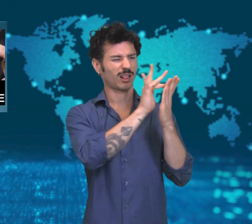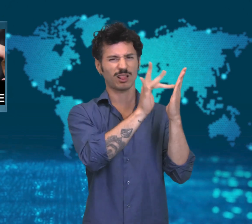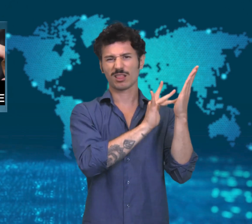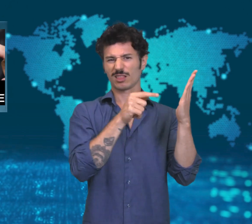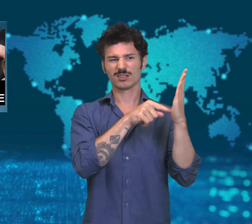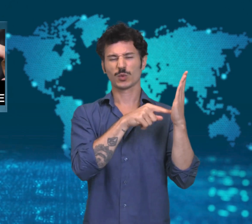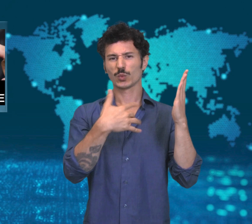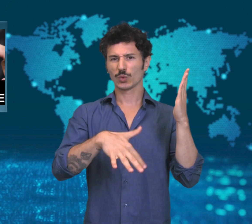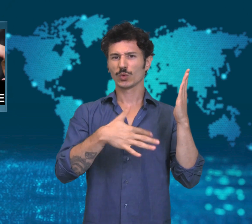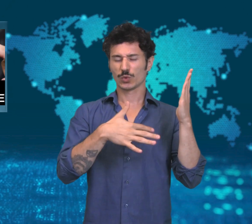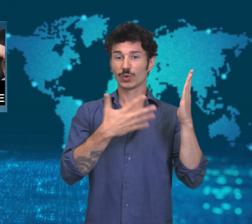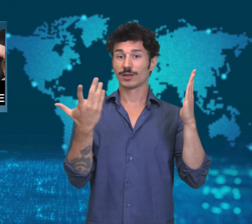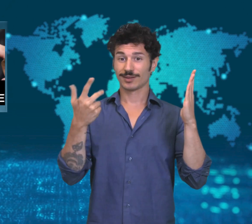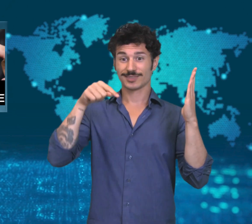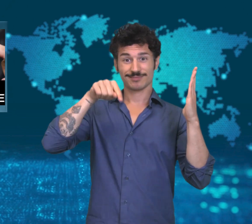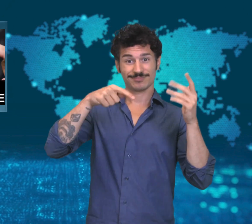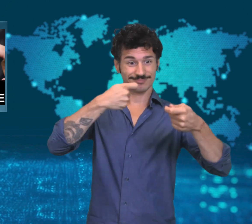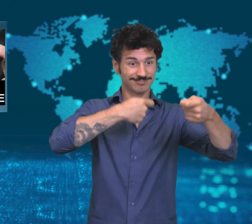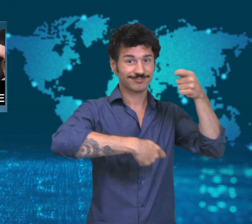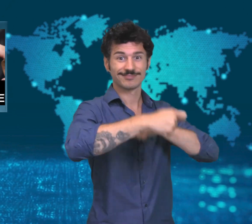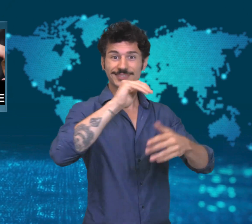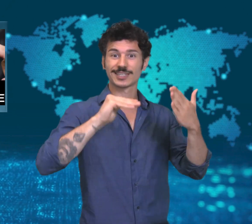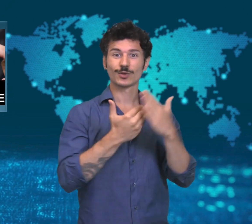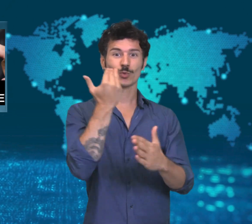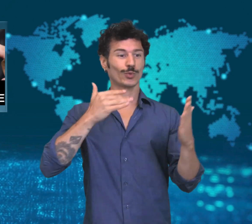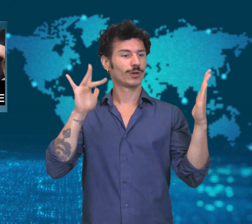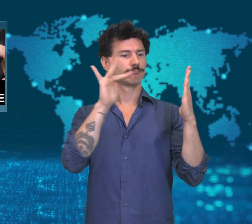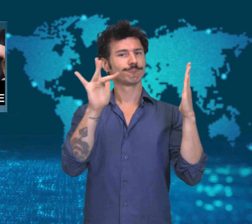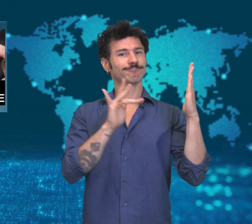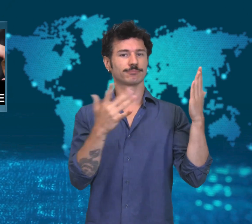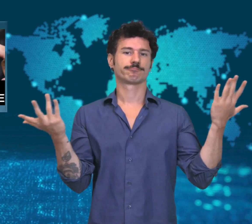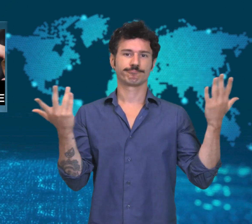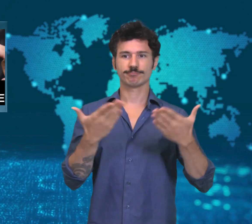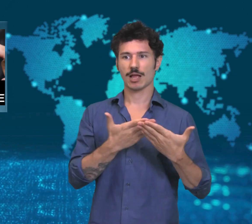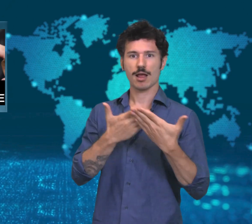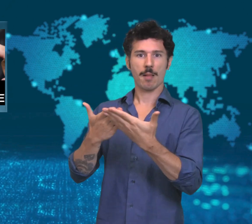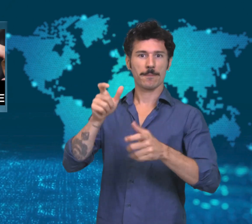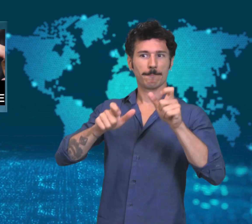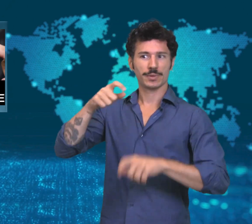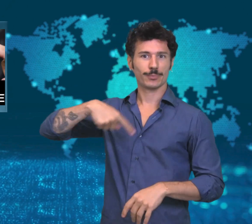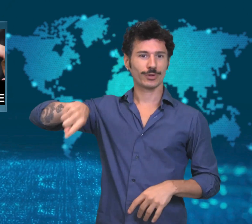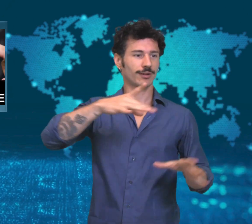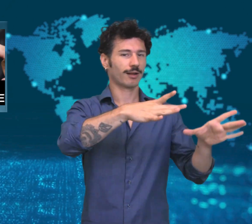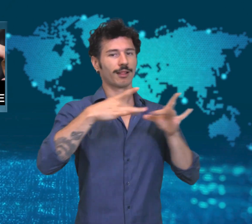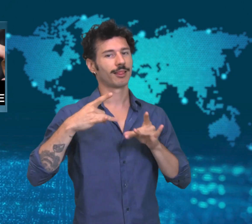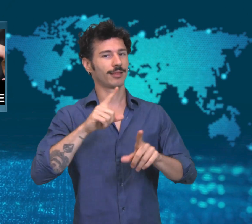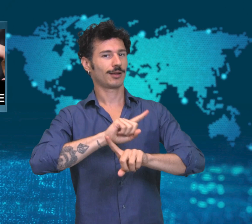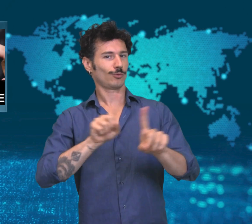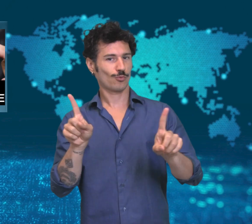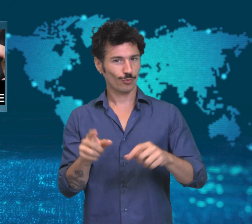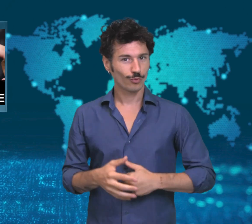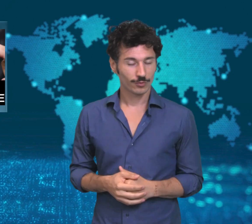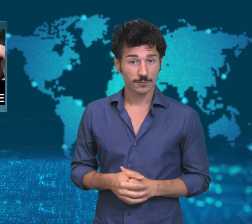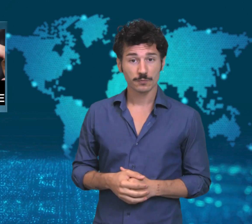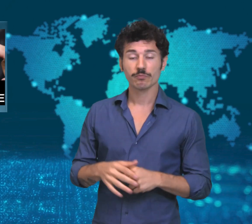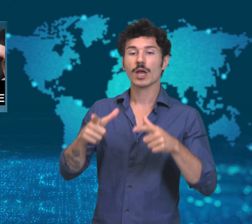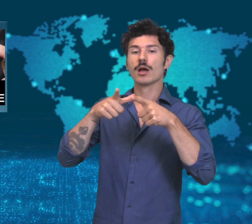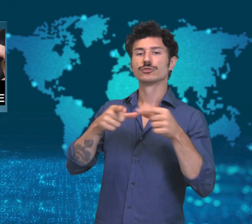of multiple touches, so this invention would help protect its users.